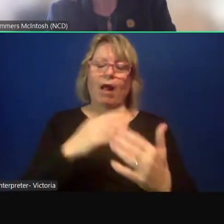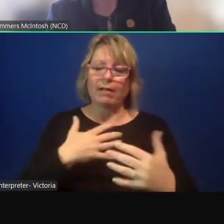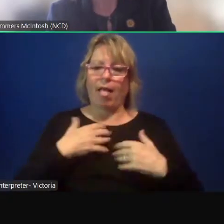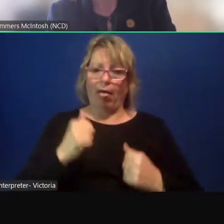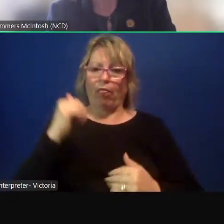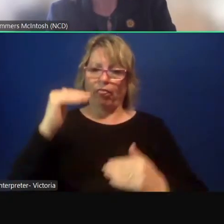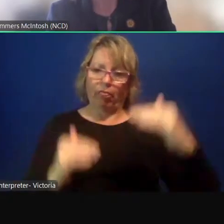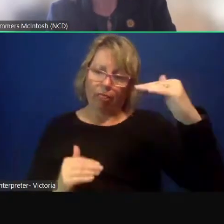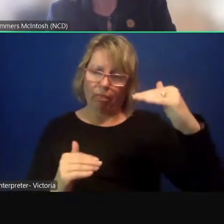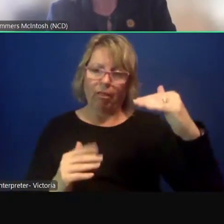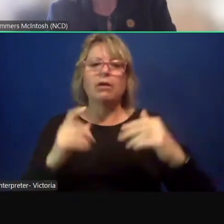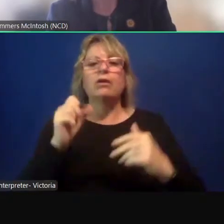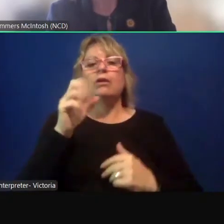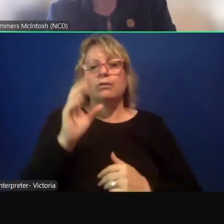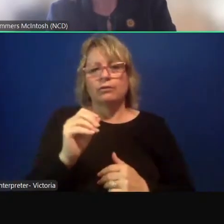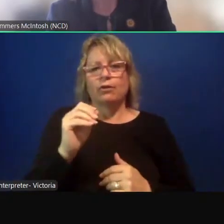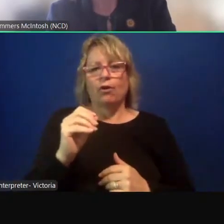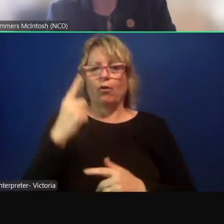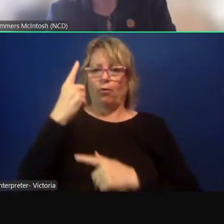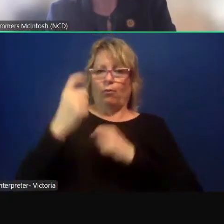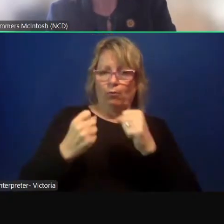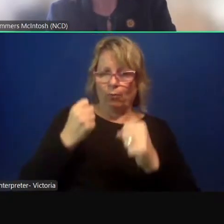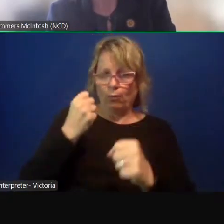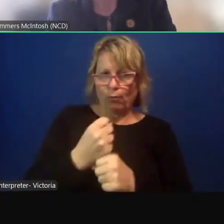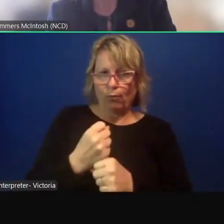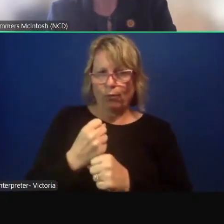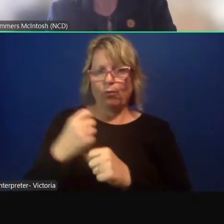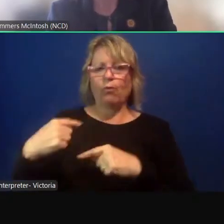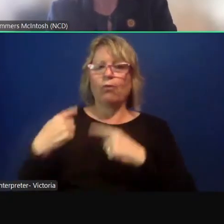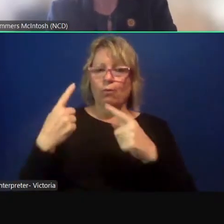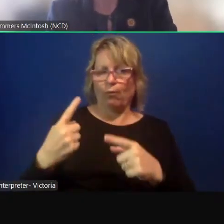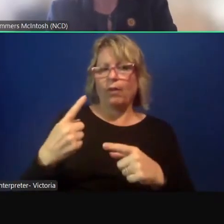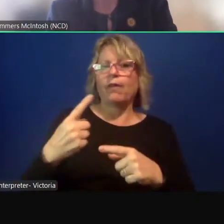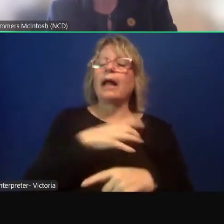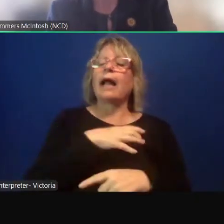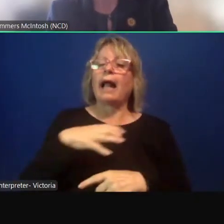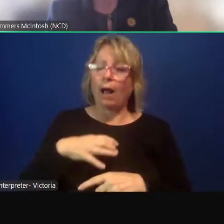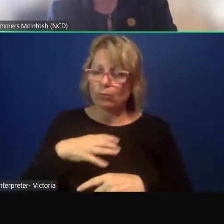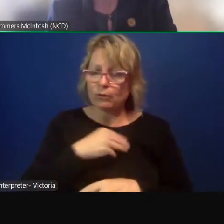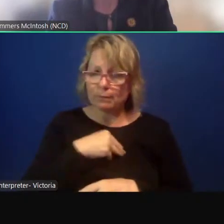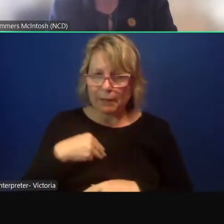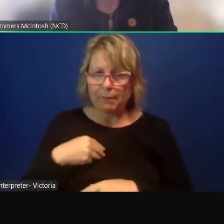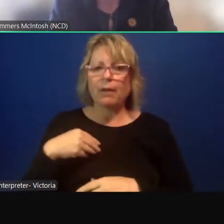in the making, with the input of our the council members, members of the disability committee,